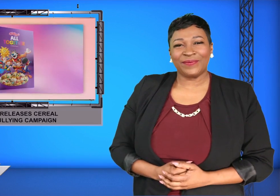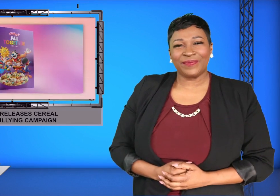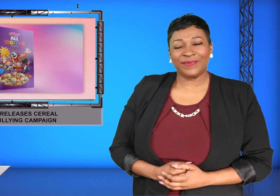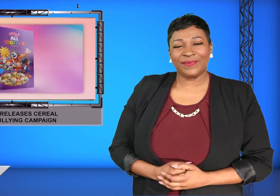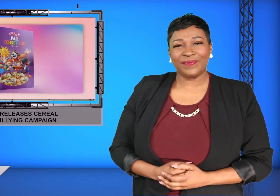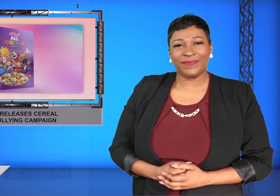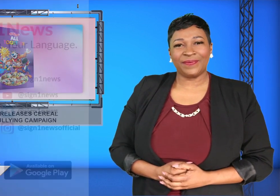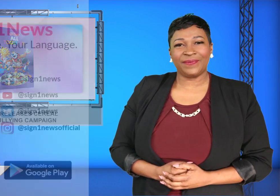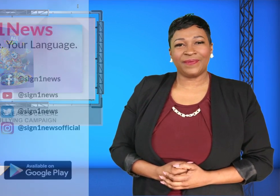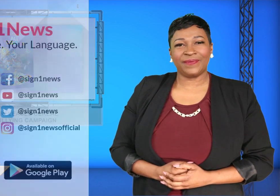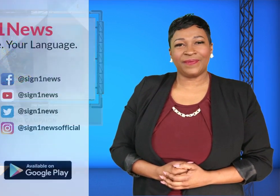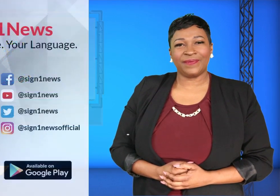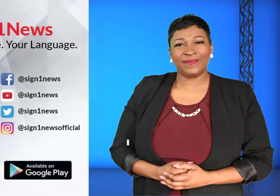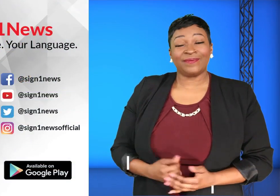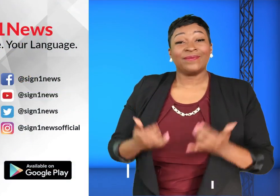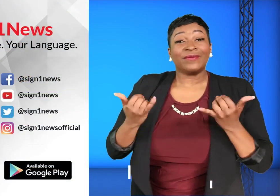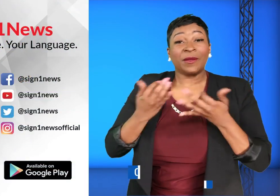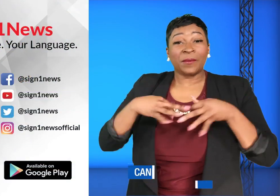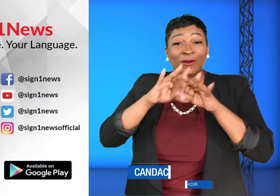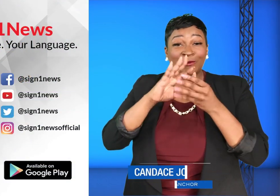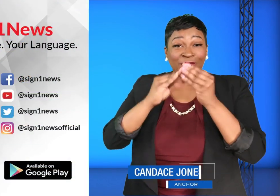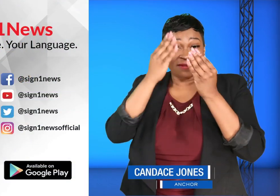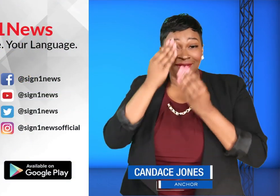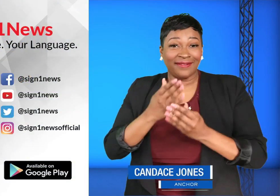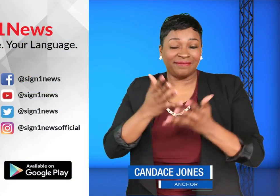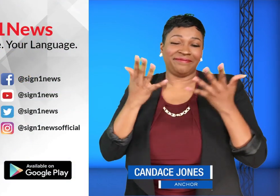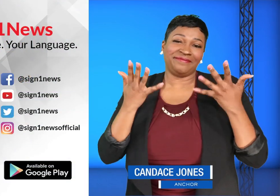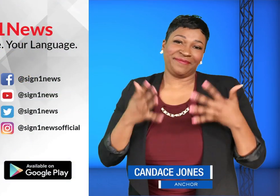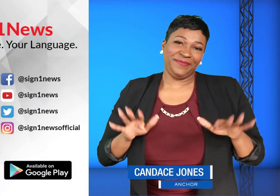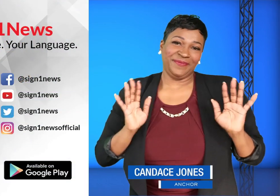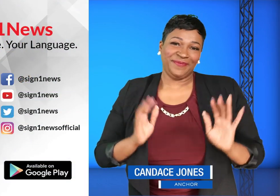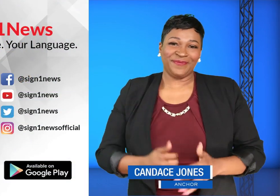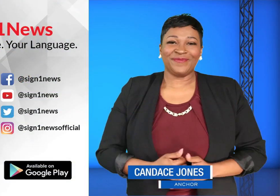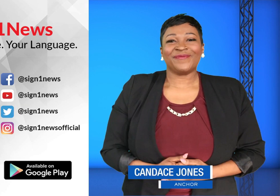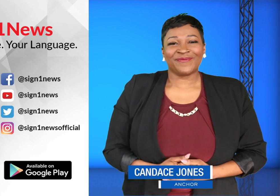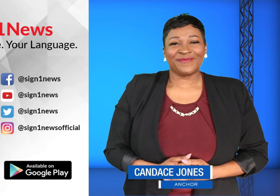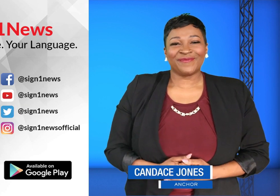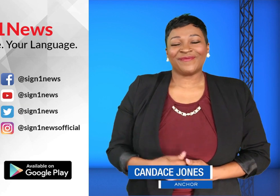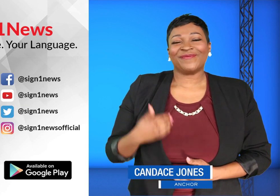And those are your top stories for today. I'm Candace Jones.